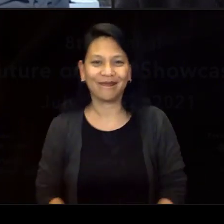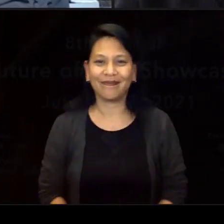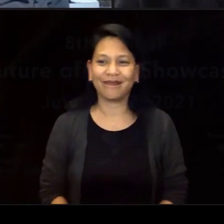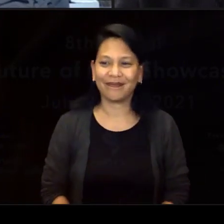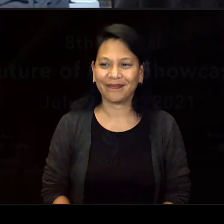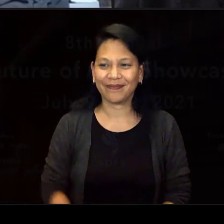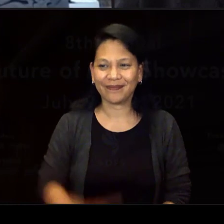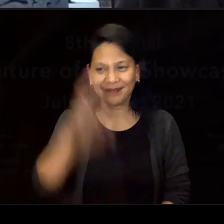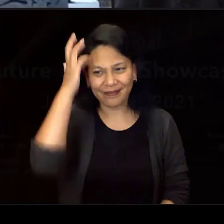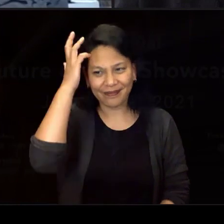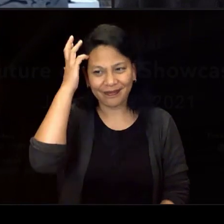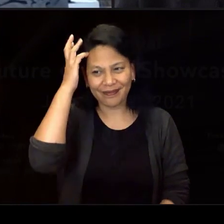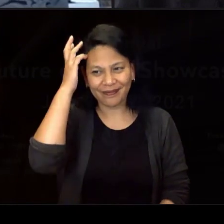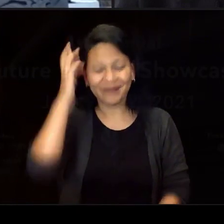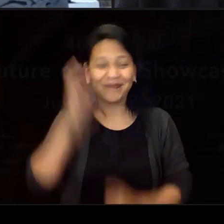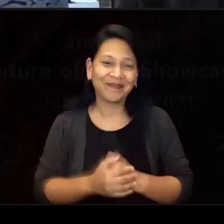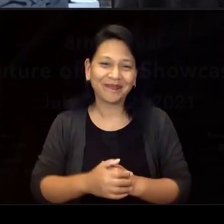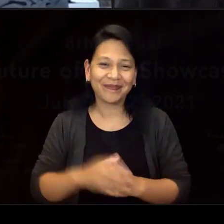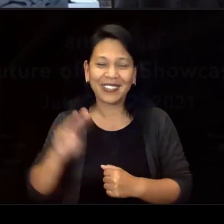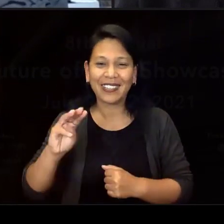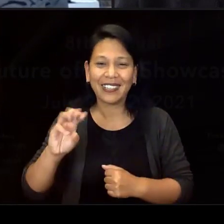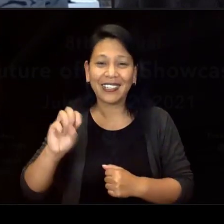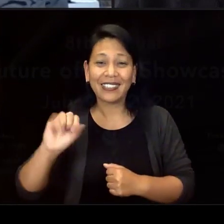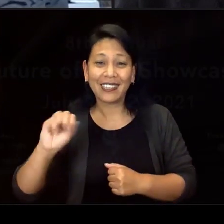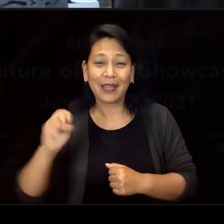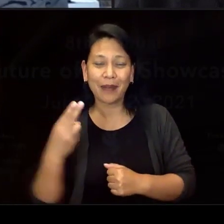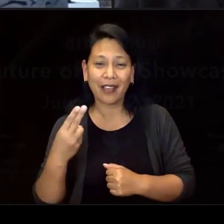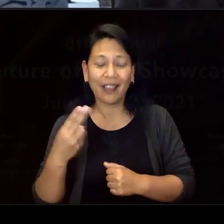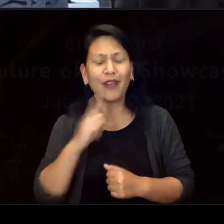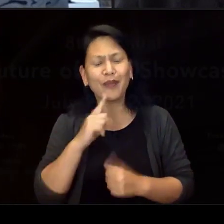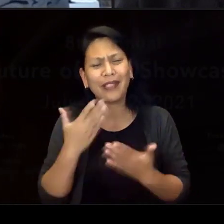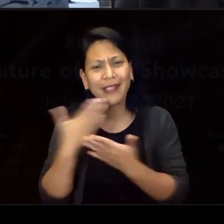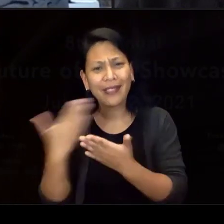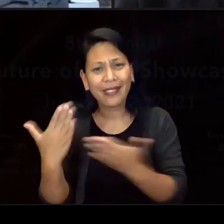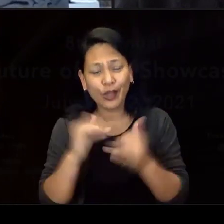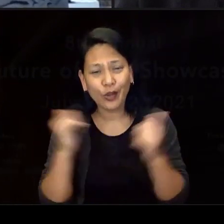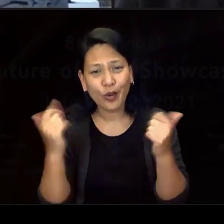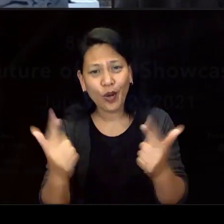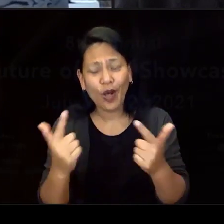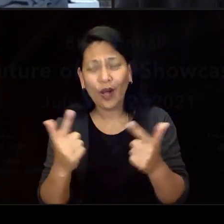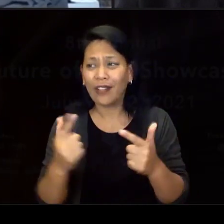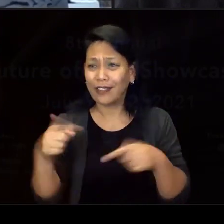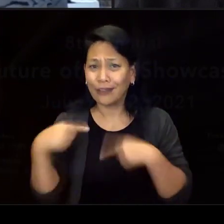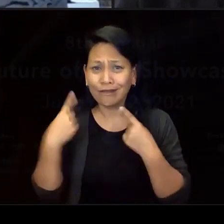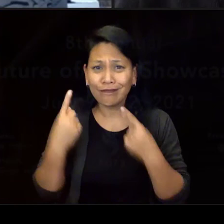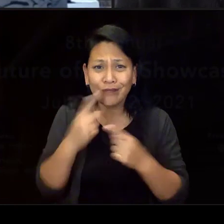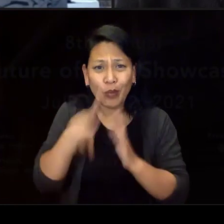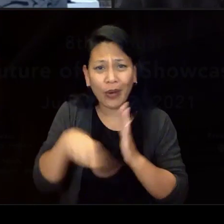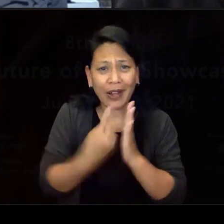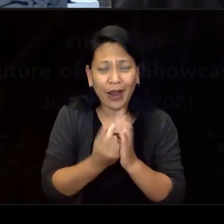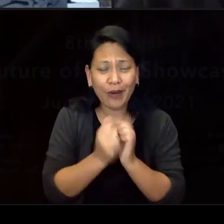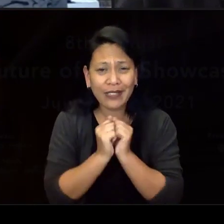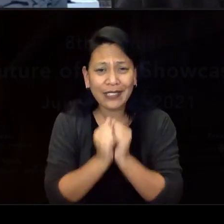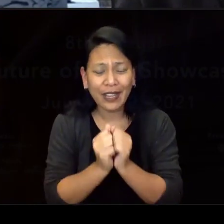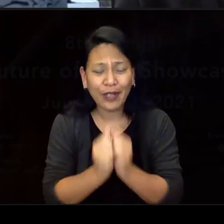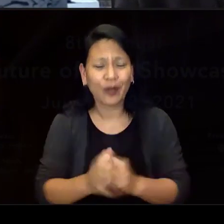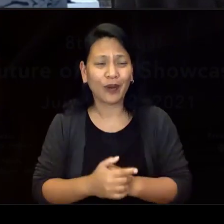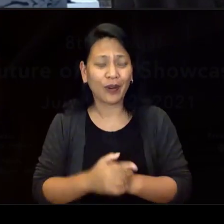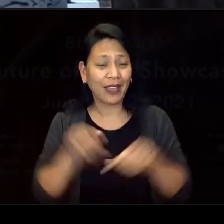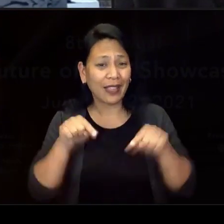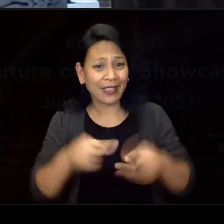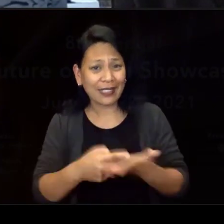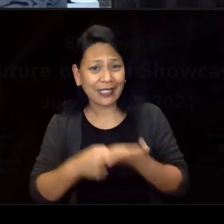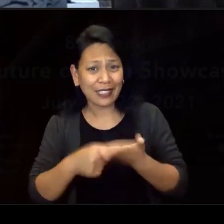Well, I want to thank all of y'all in the room for spending this hour with me having an important discussion, having the patience